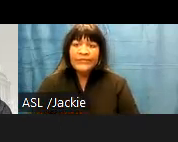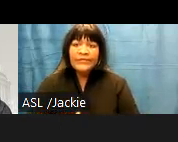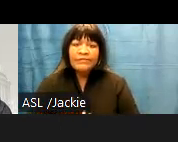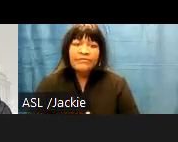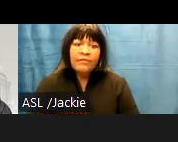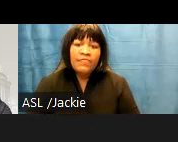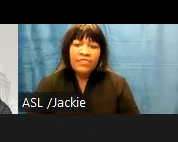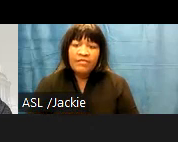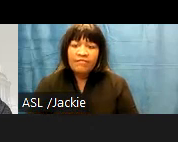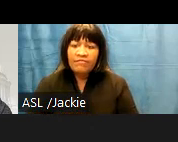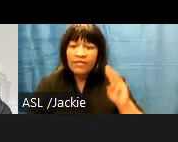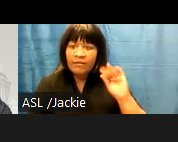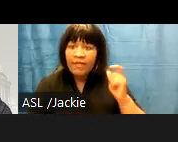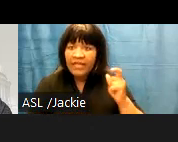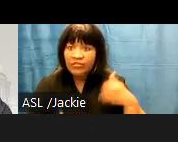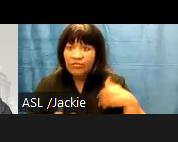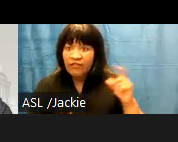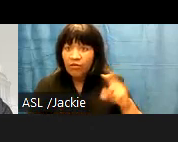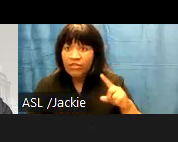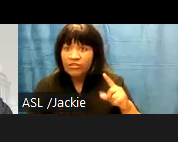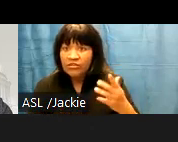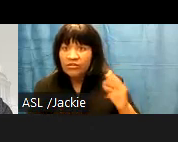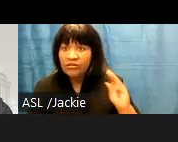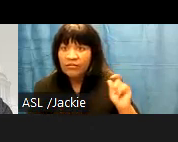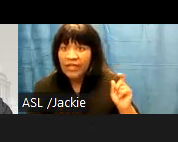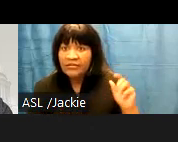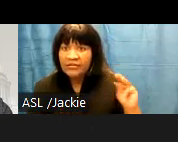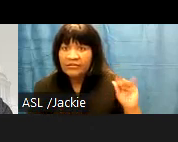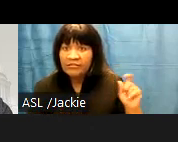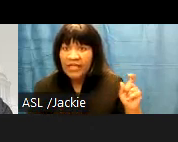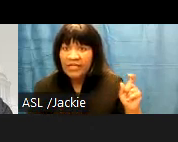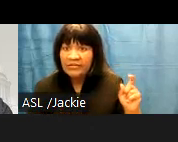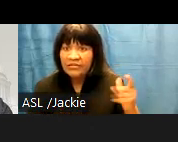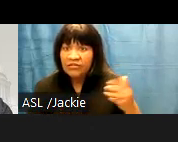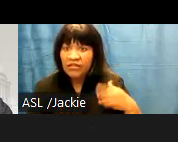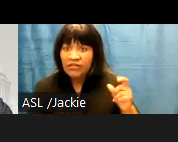Max, did you have a question for me? >> I do.